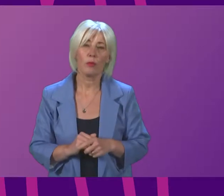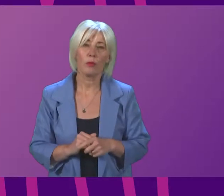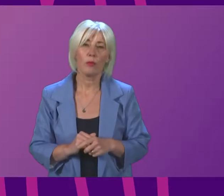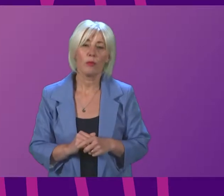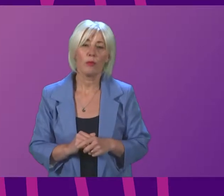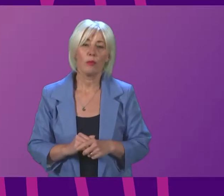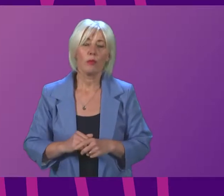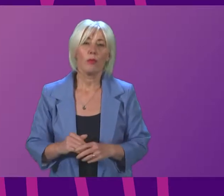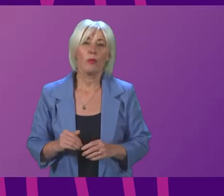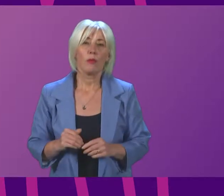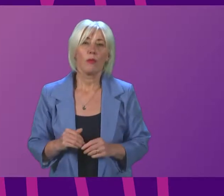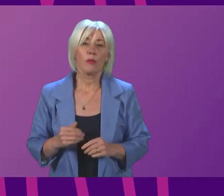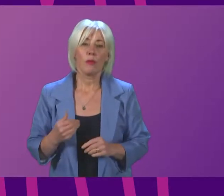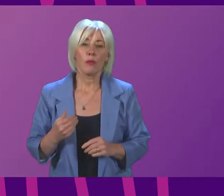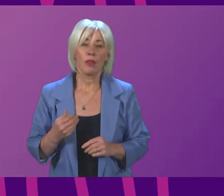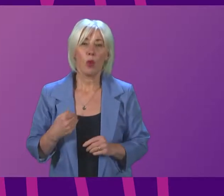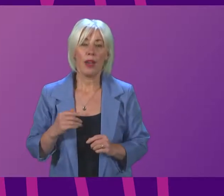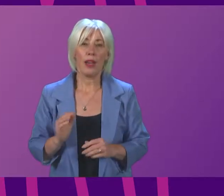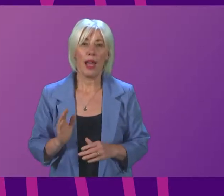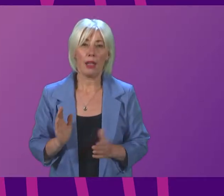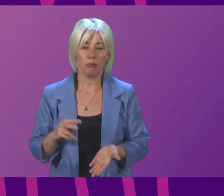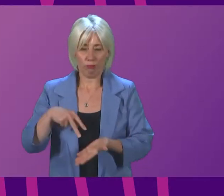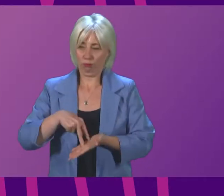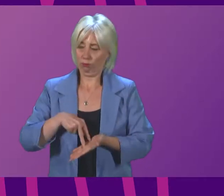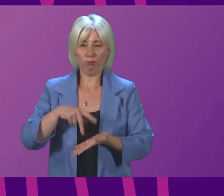I only stood for election because I felt that there was poor communication between